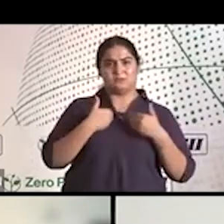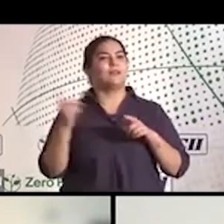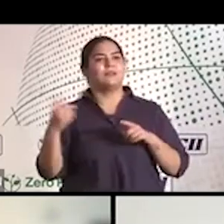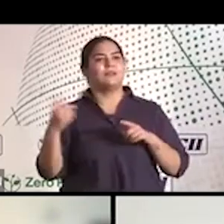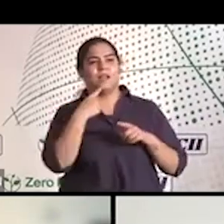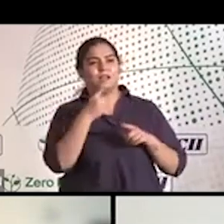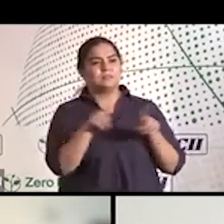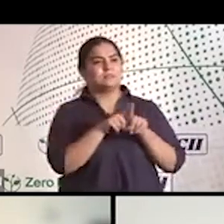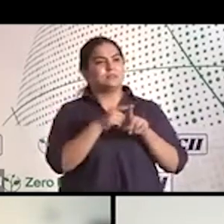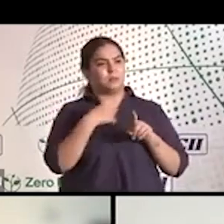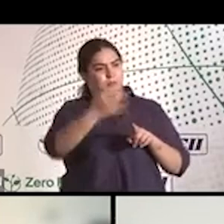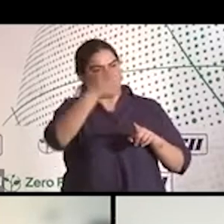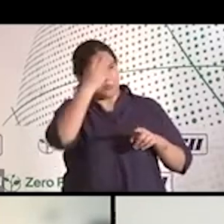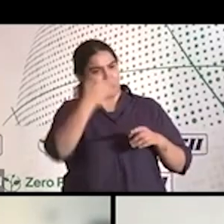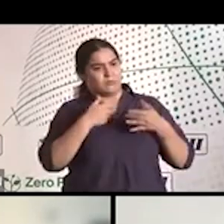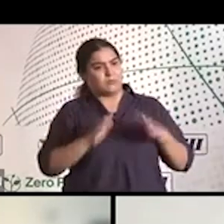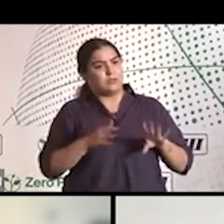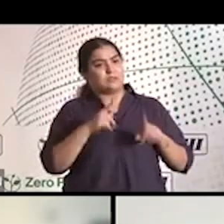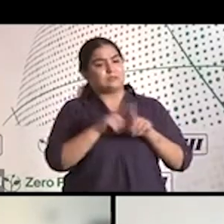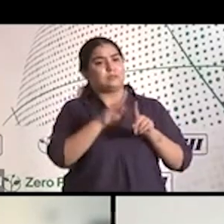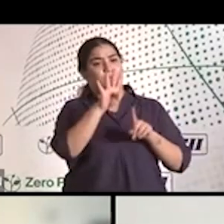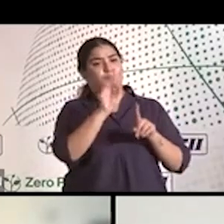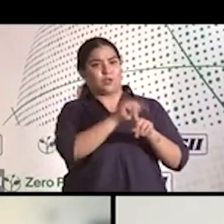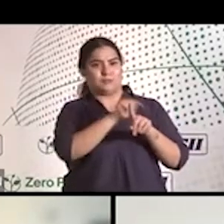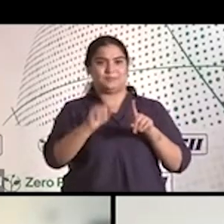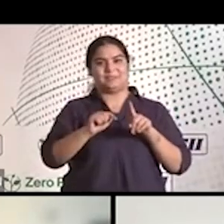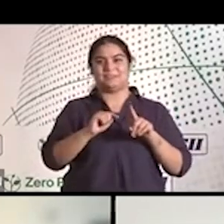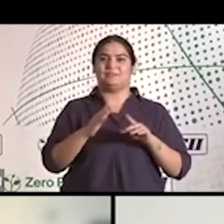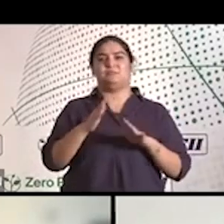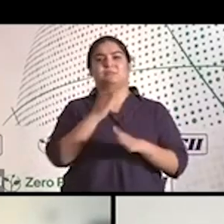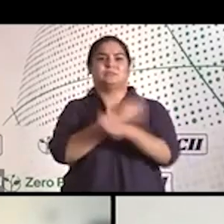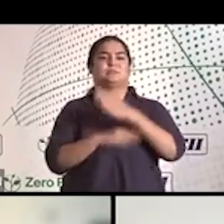that only 40% person with 40% disability can access a lot of things.